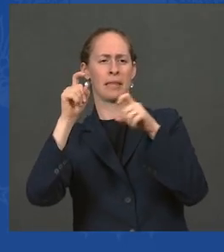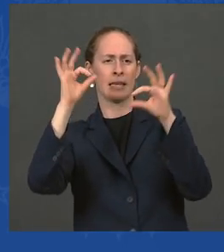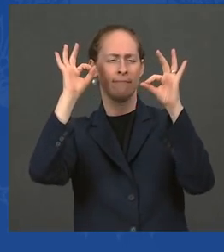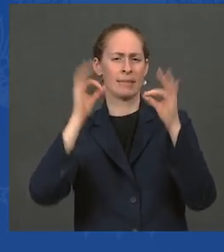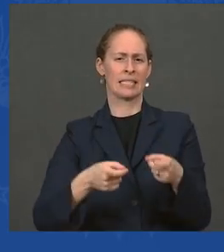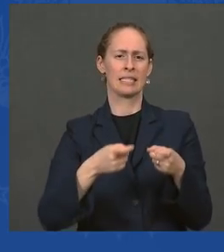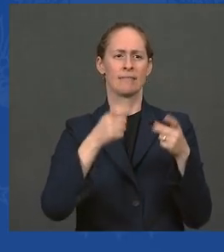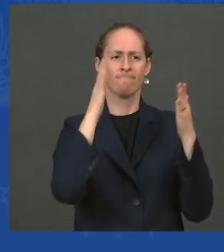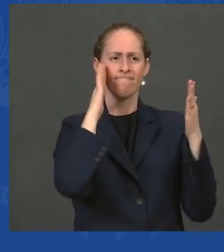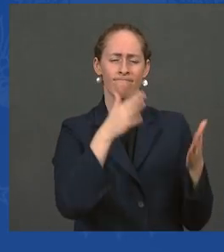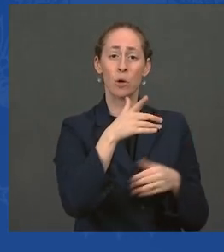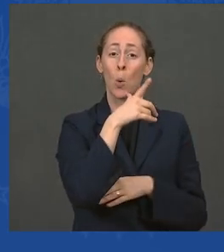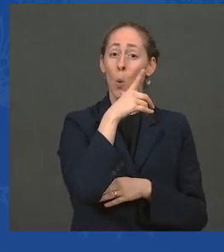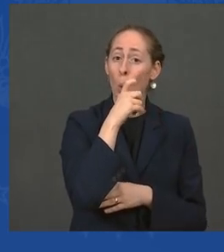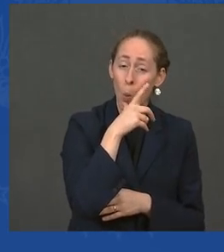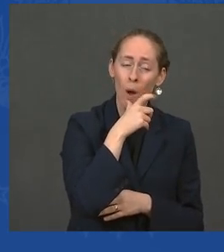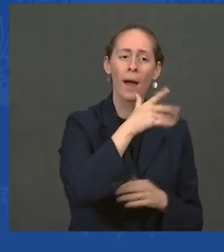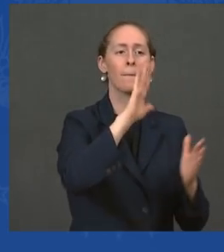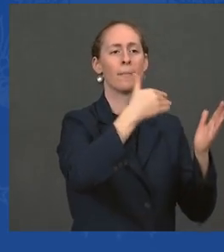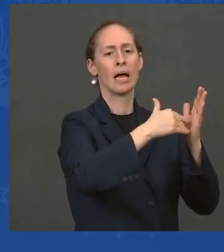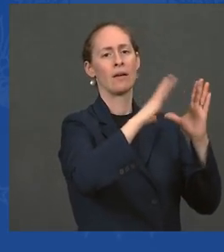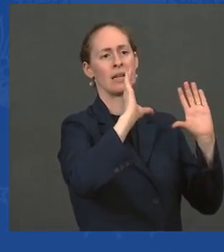The middle class has been the backbone of this nation.